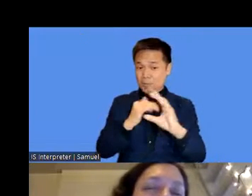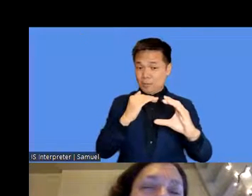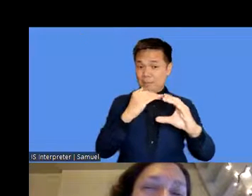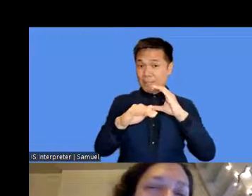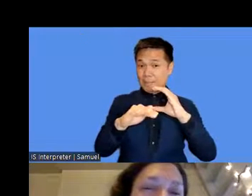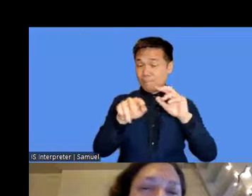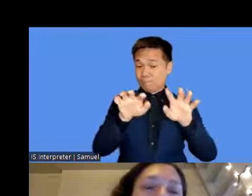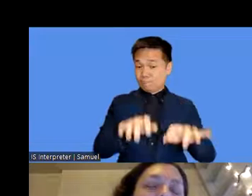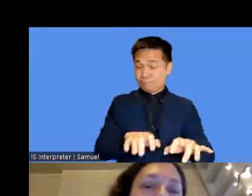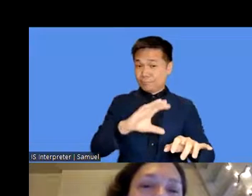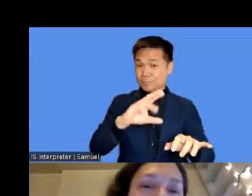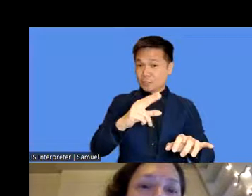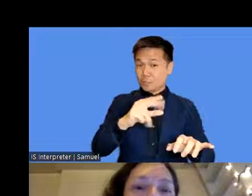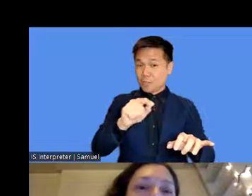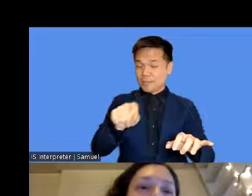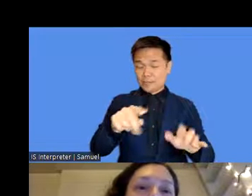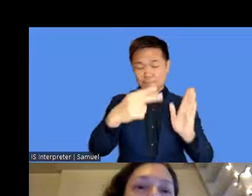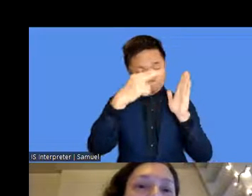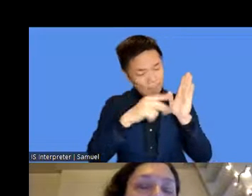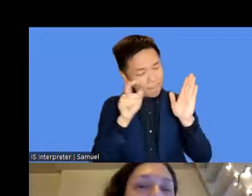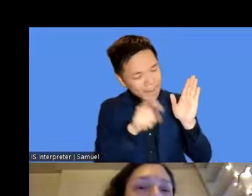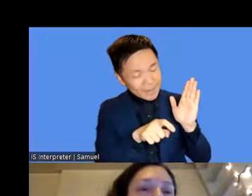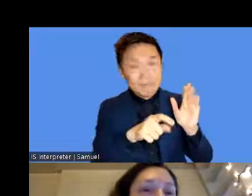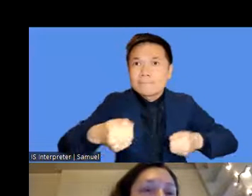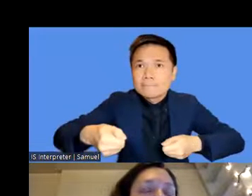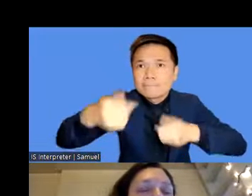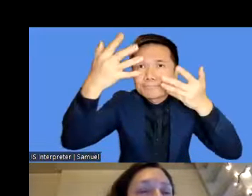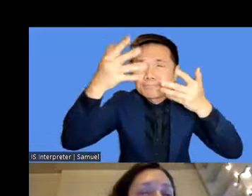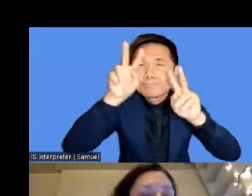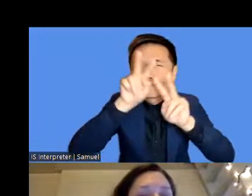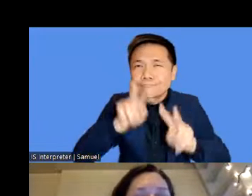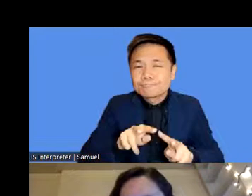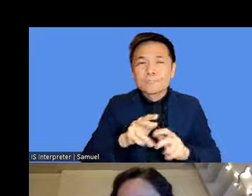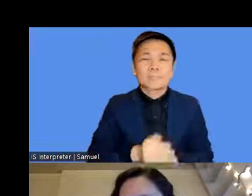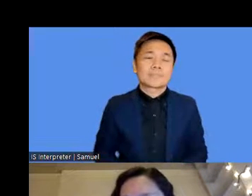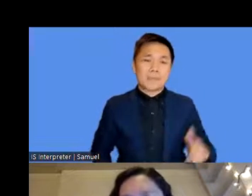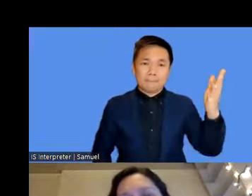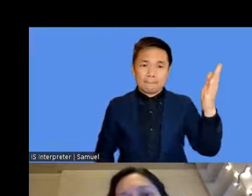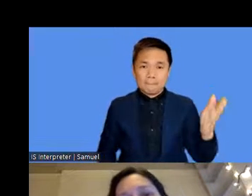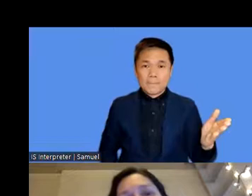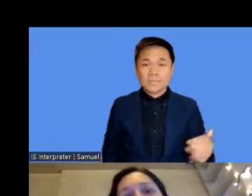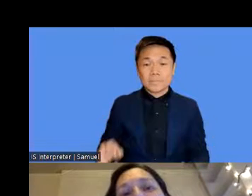Just to give a little background on the collaborative on citizen data, the UN has a few collaboratives,